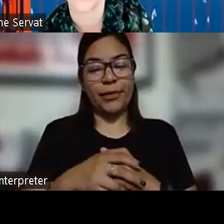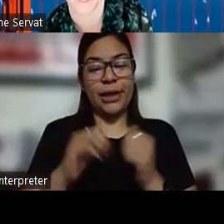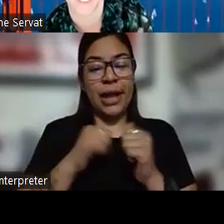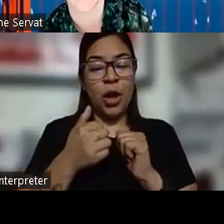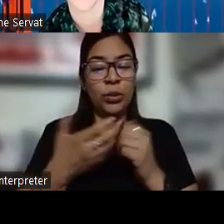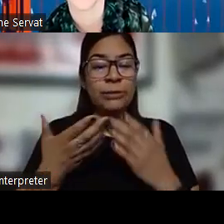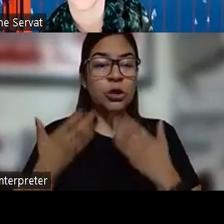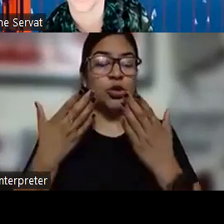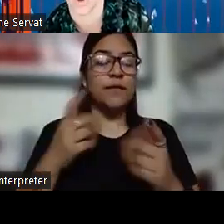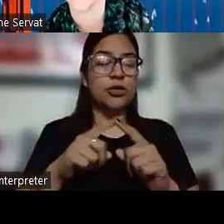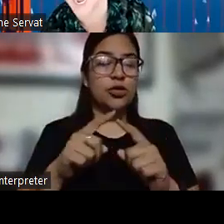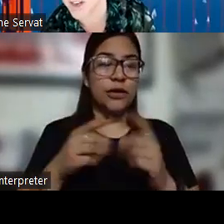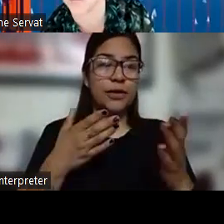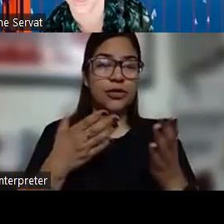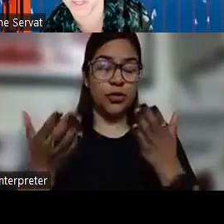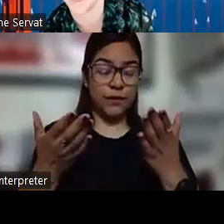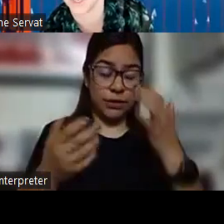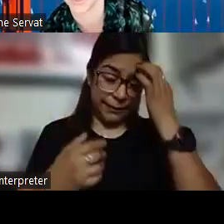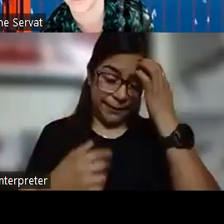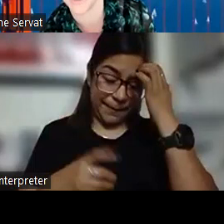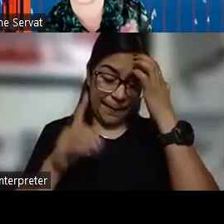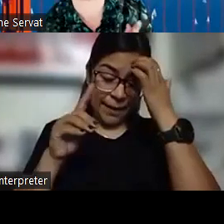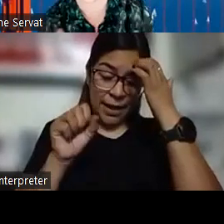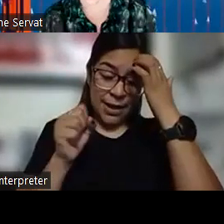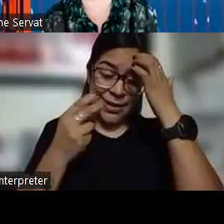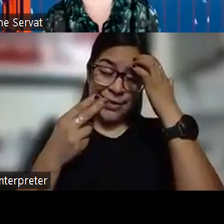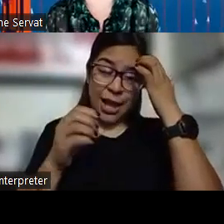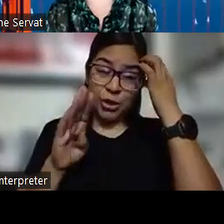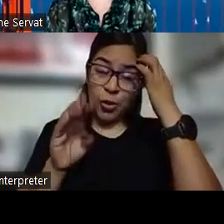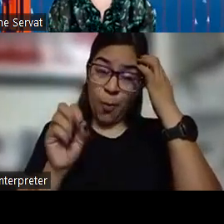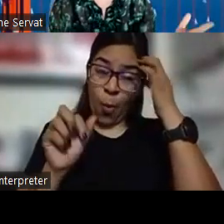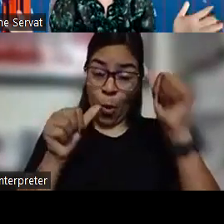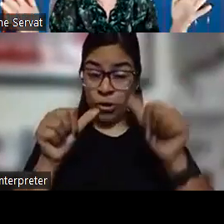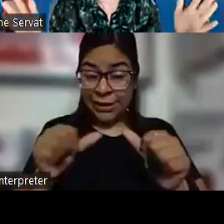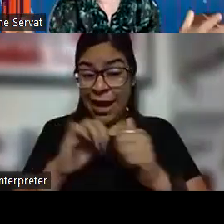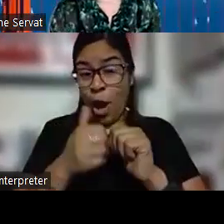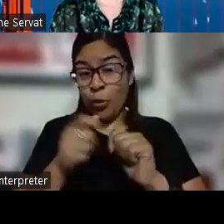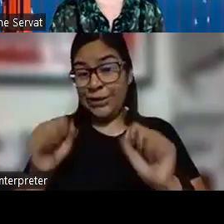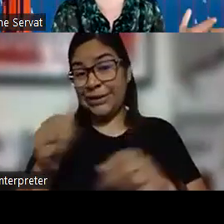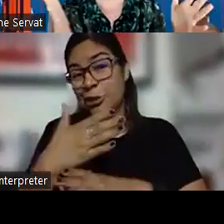creating reports and dashboards potentially to be shared with core partners that could be a useful